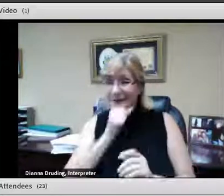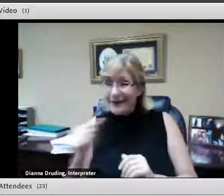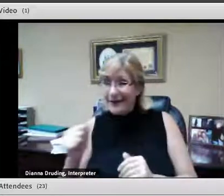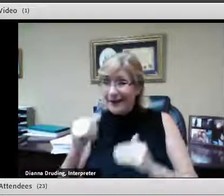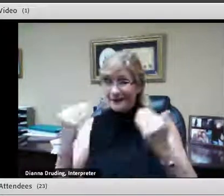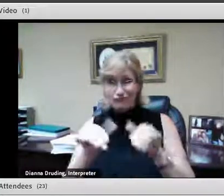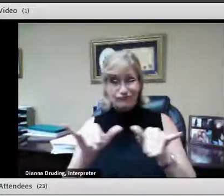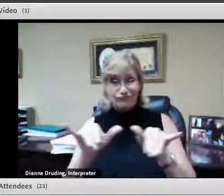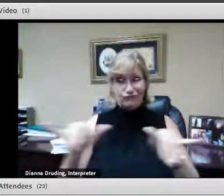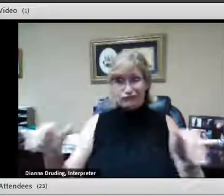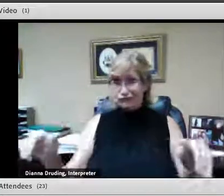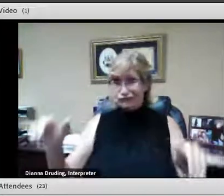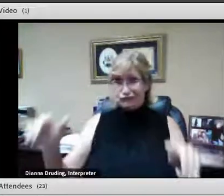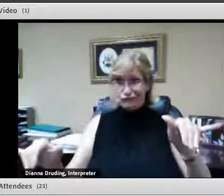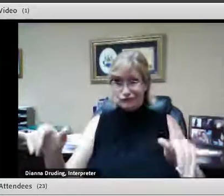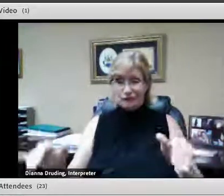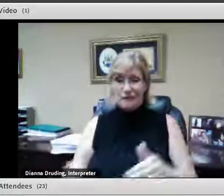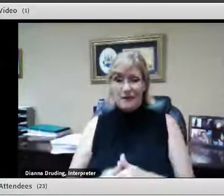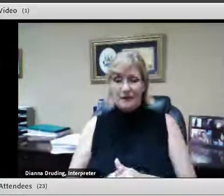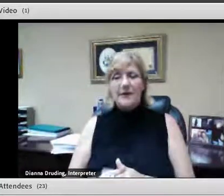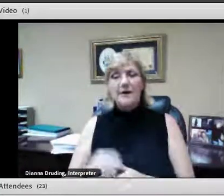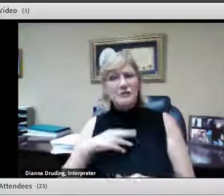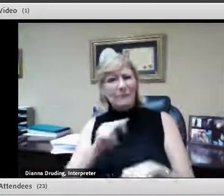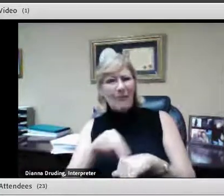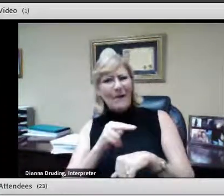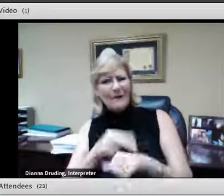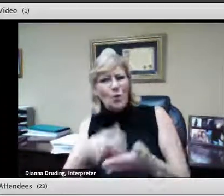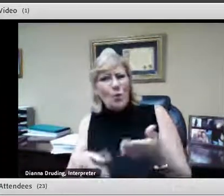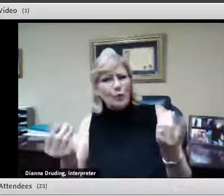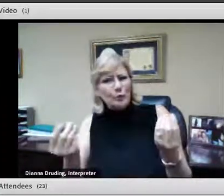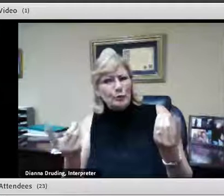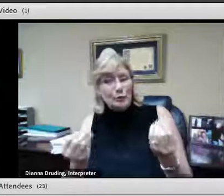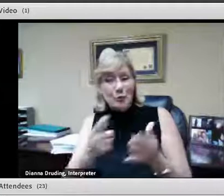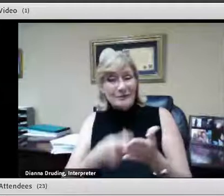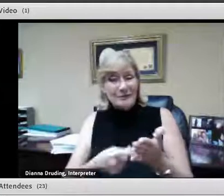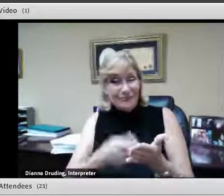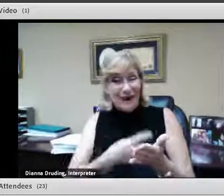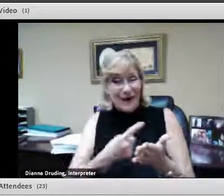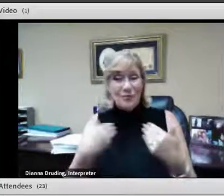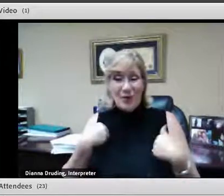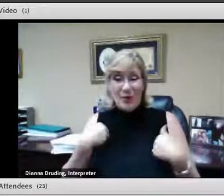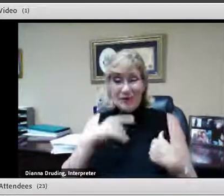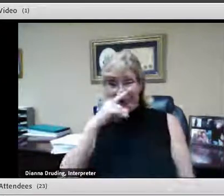You know, just by the nature of what we do, a lot of times, we'll have kids from 7 years old to 12 years old in our program